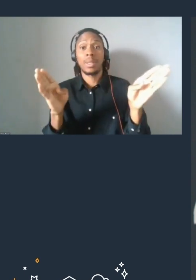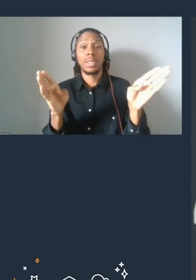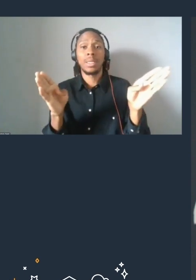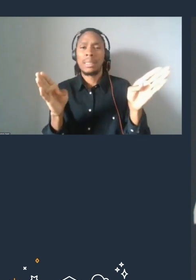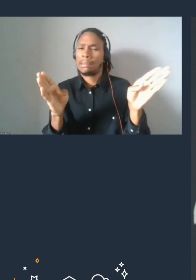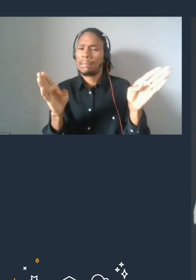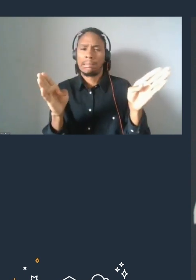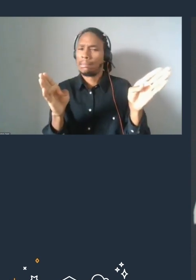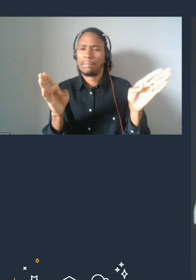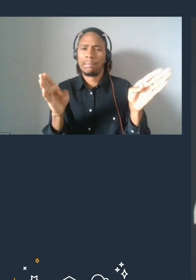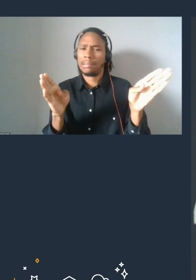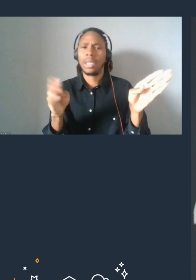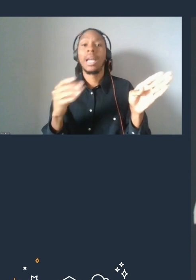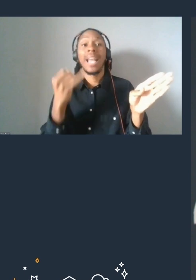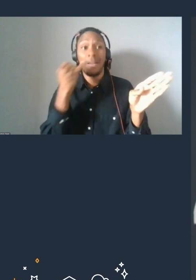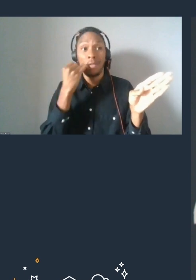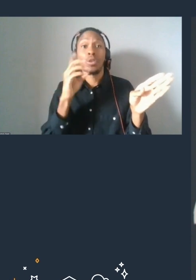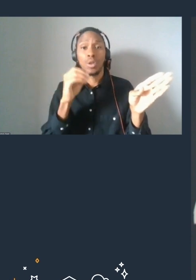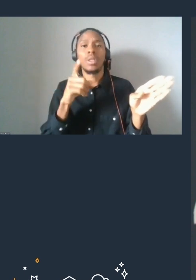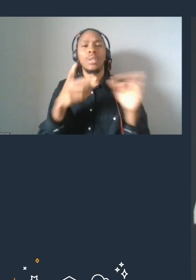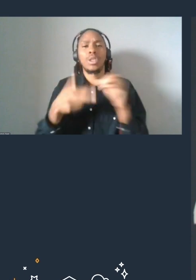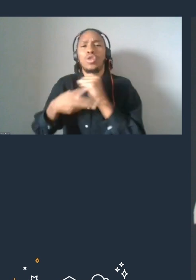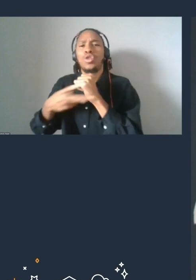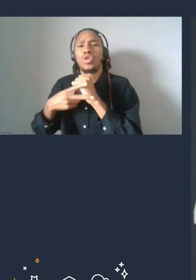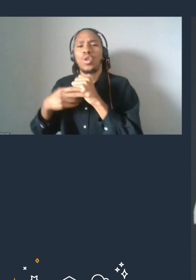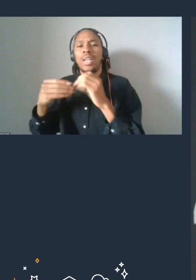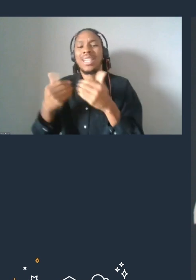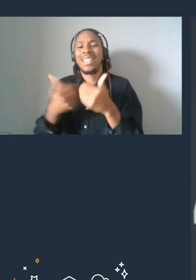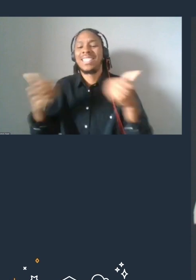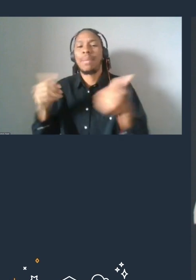and you would want to store that in a separate AWS account.